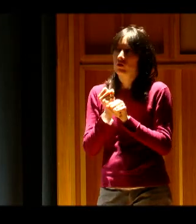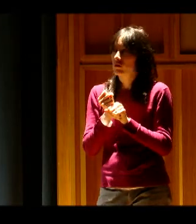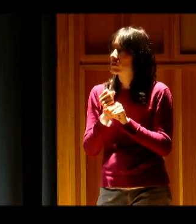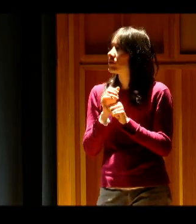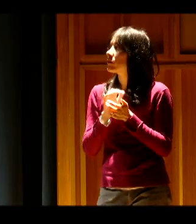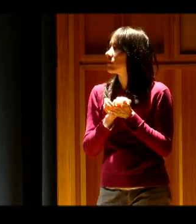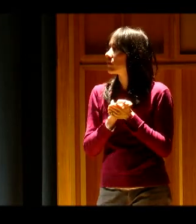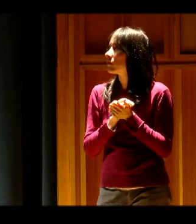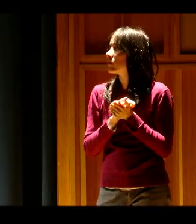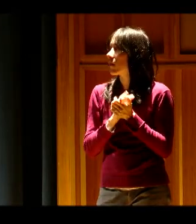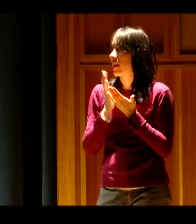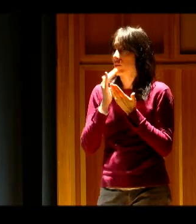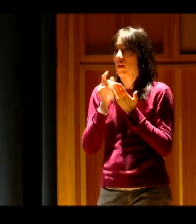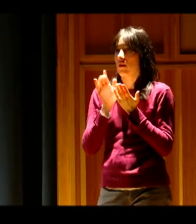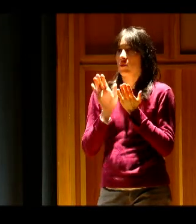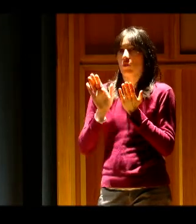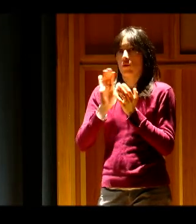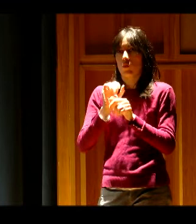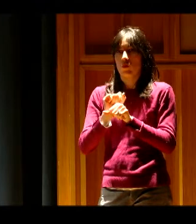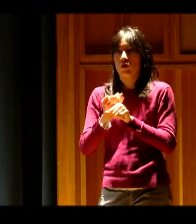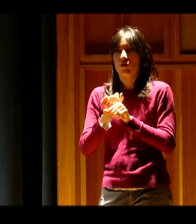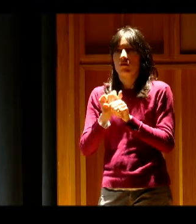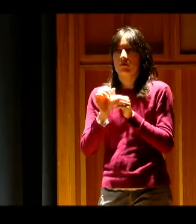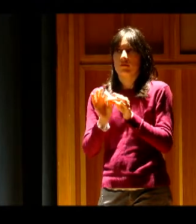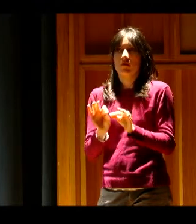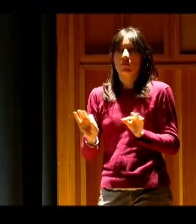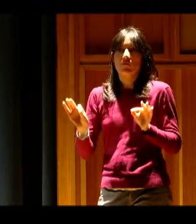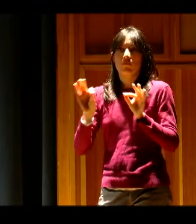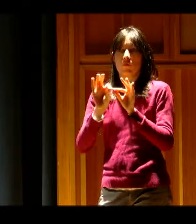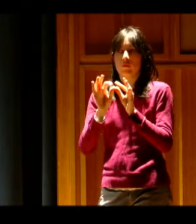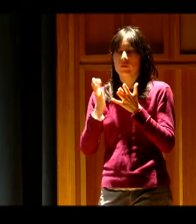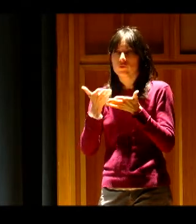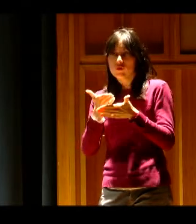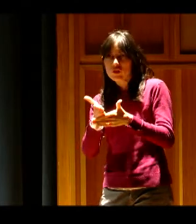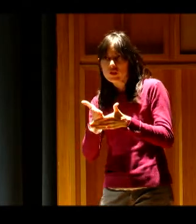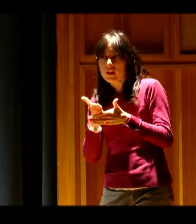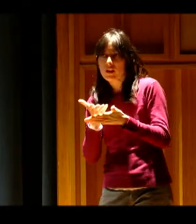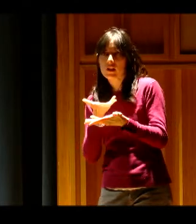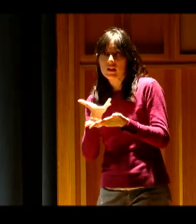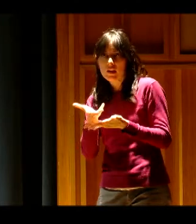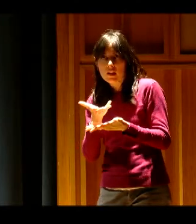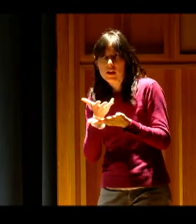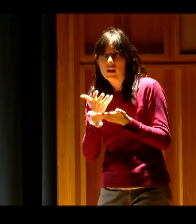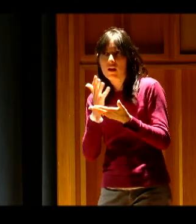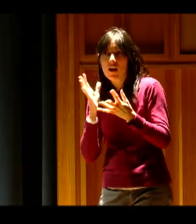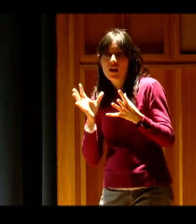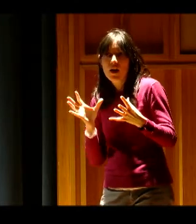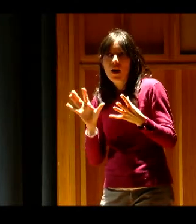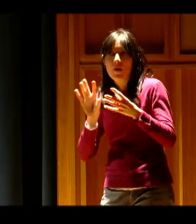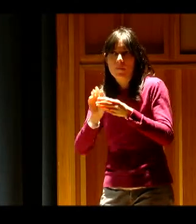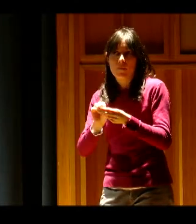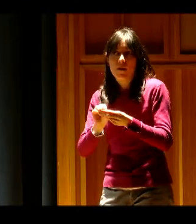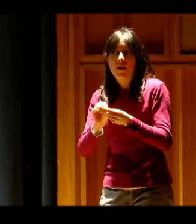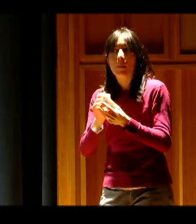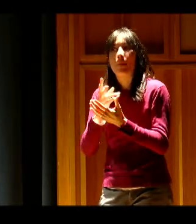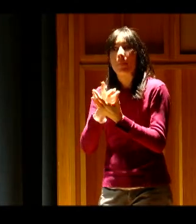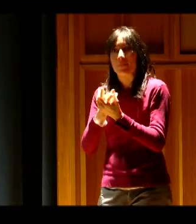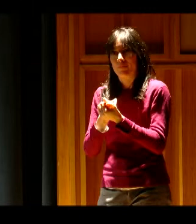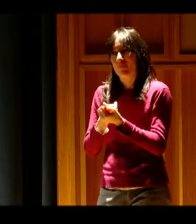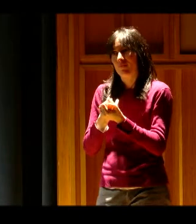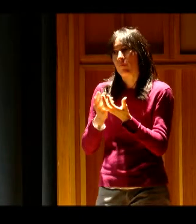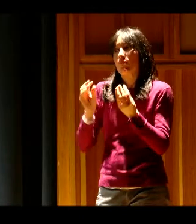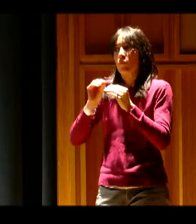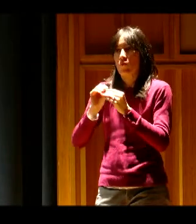this group is so important that we share we combine and we together develop a much richer knowledge base.